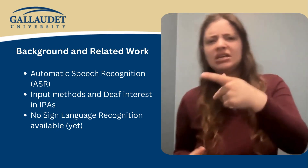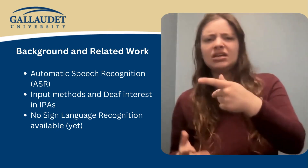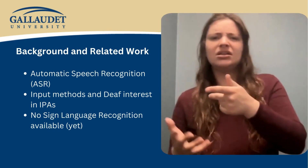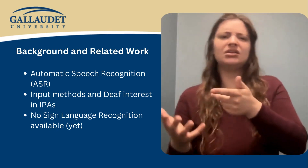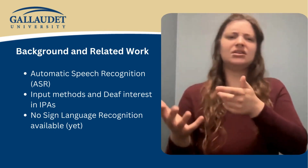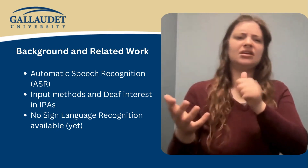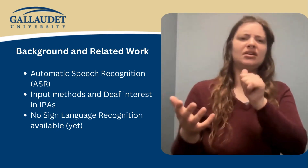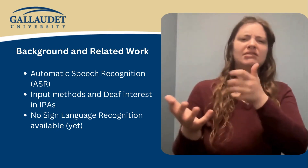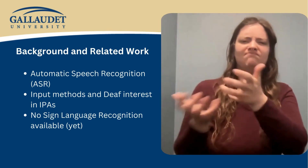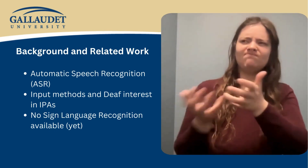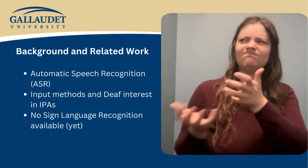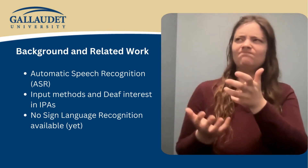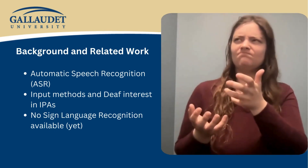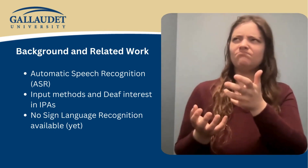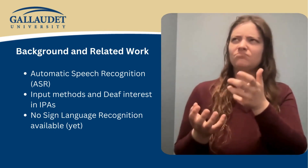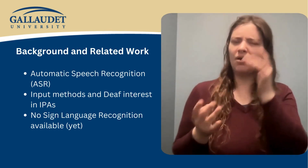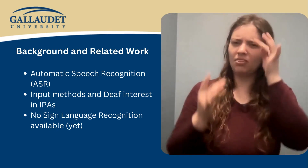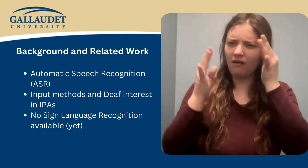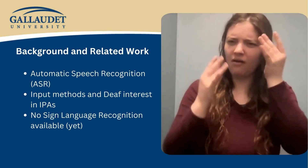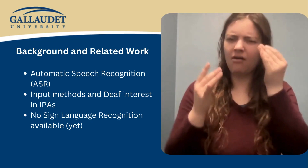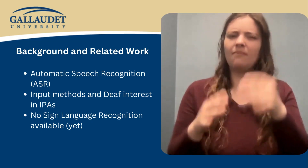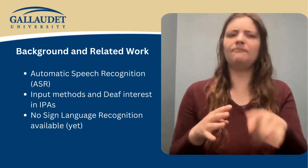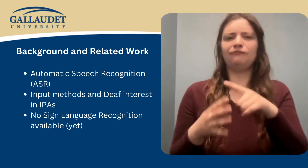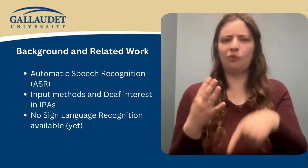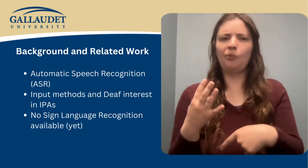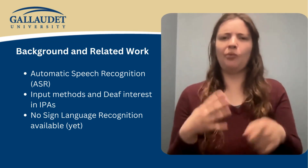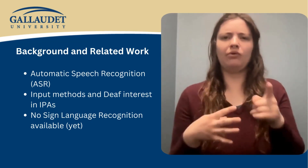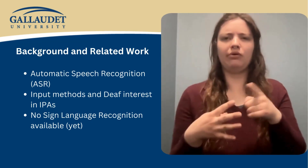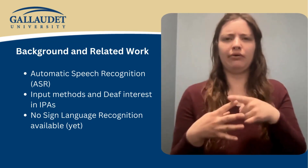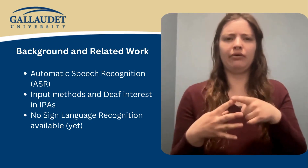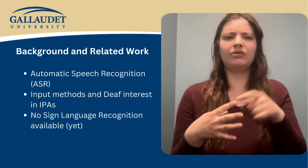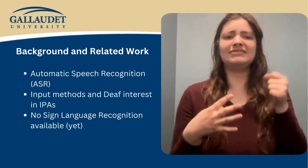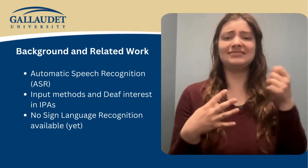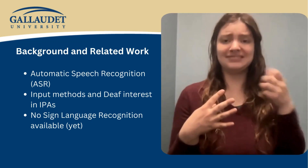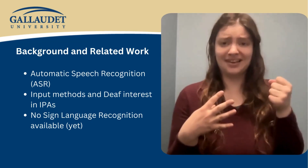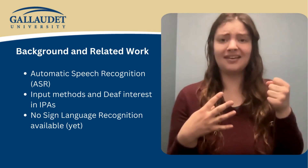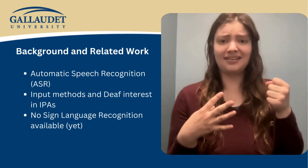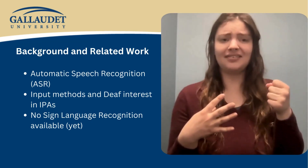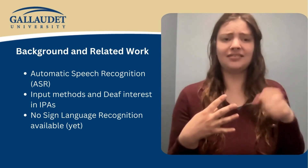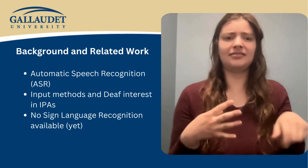Researchers are exploring a variety of methods for interaction - ASL,